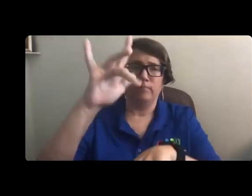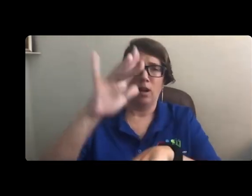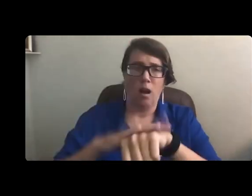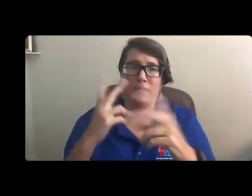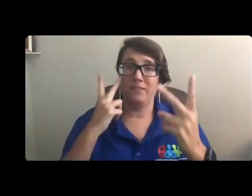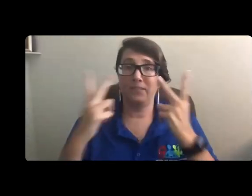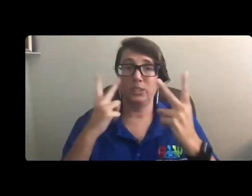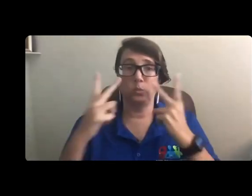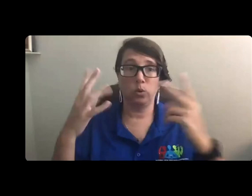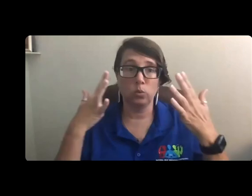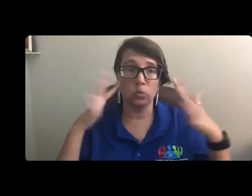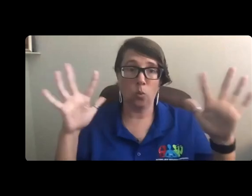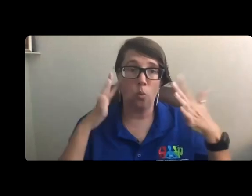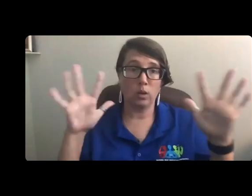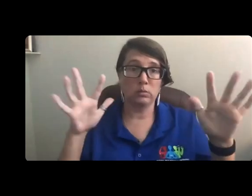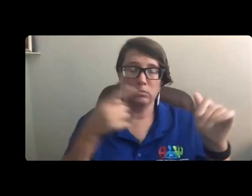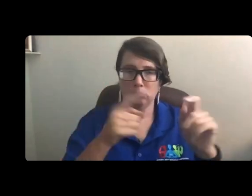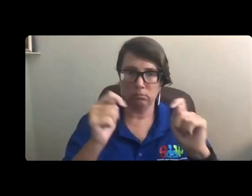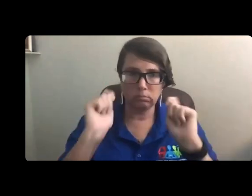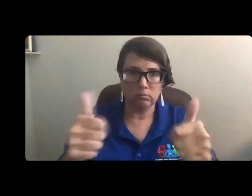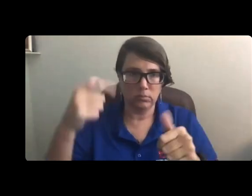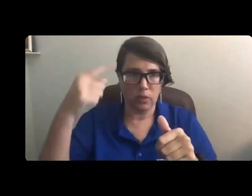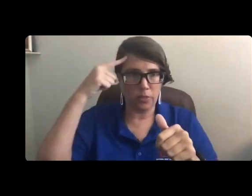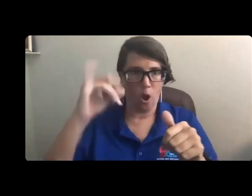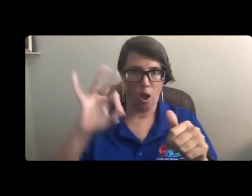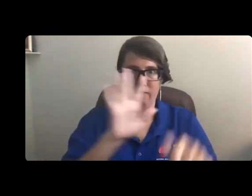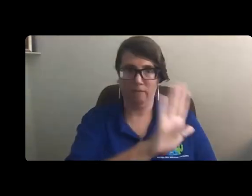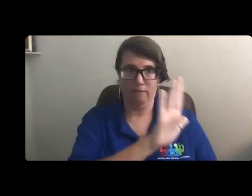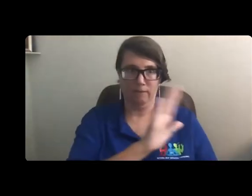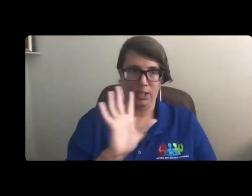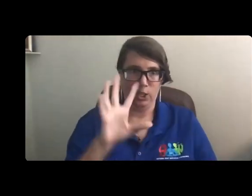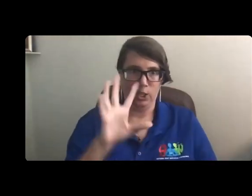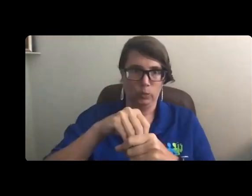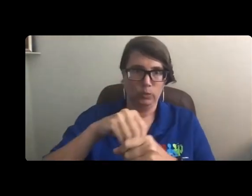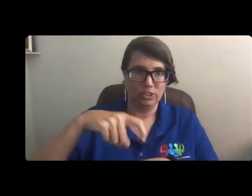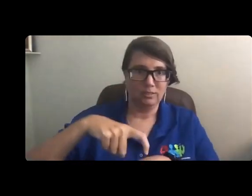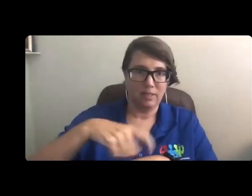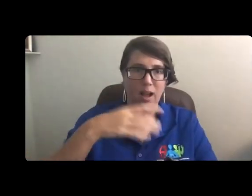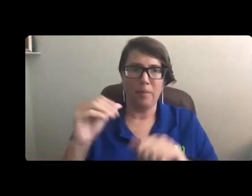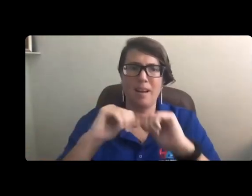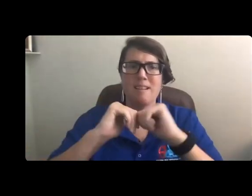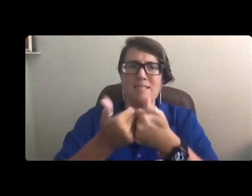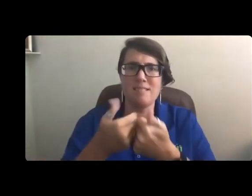When you mentioned visual noise, I instantly thought of the inclusion time